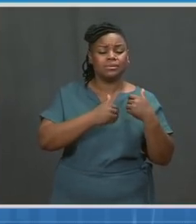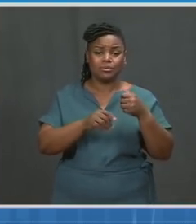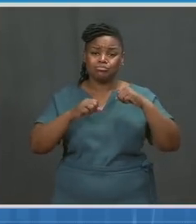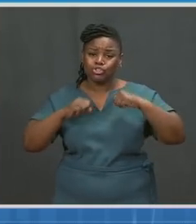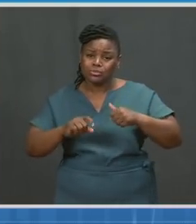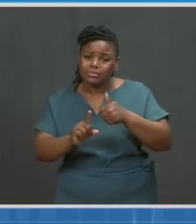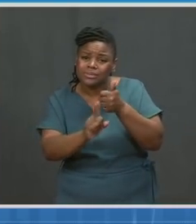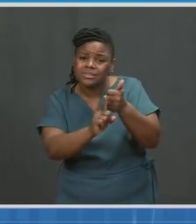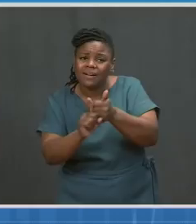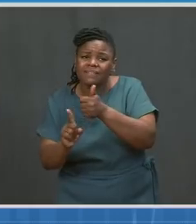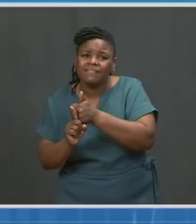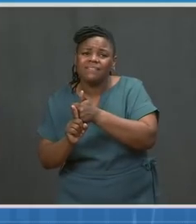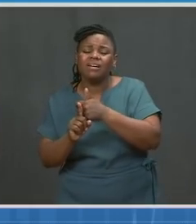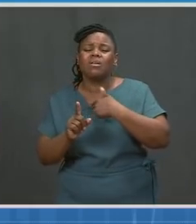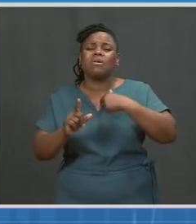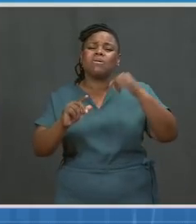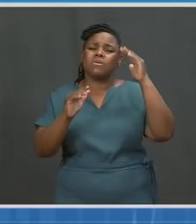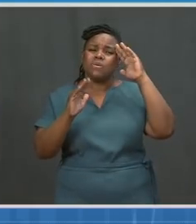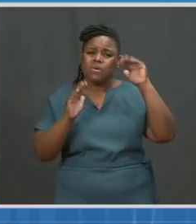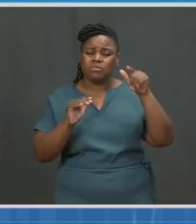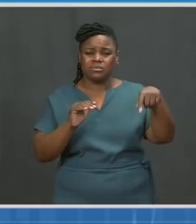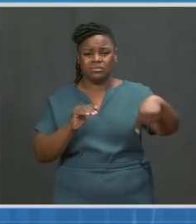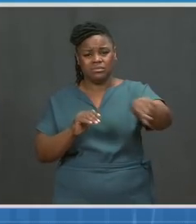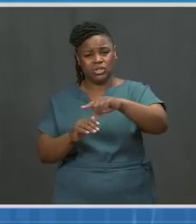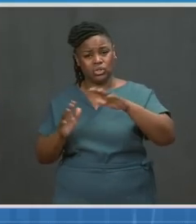I hope, will encourage people to get fully vaccinated.